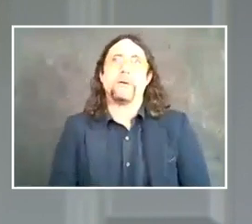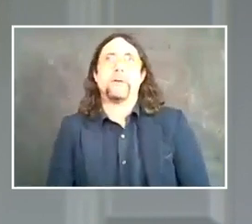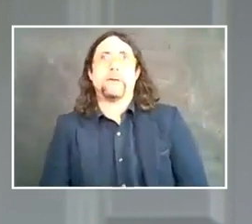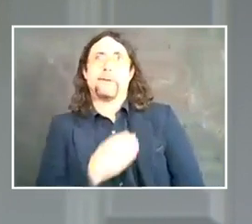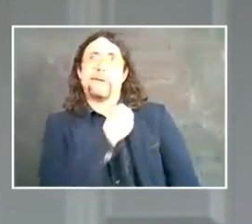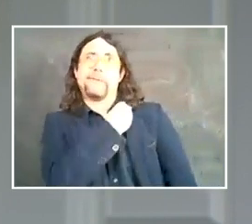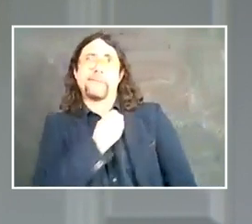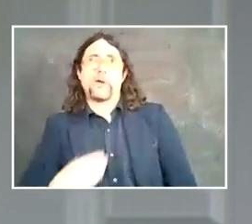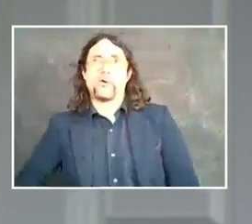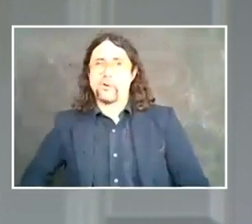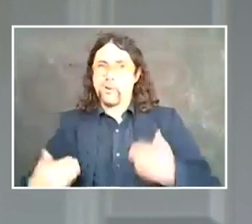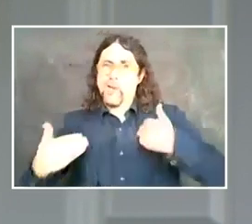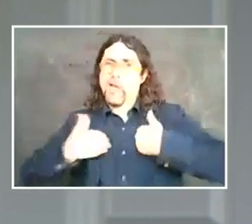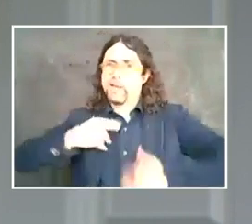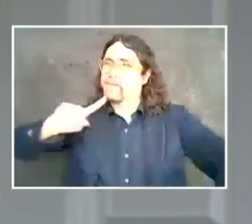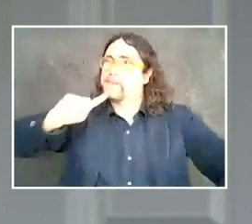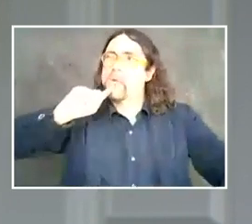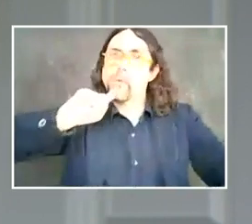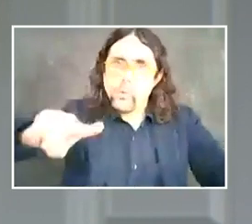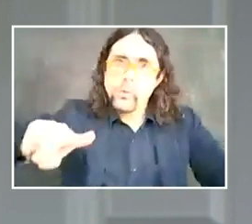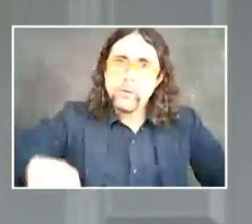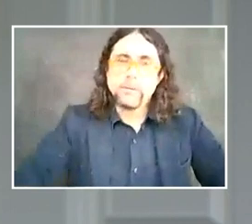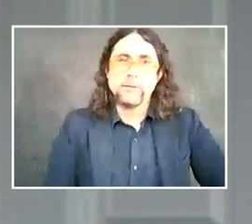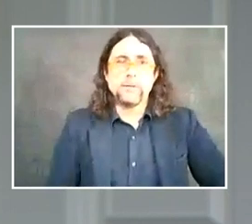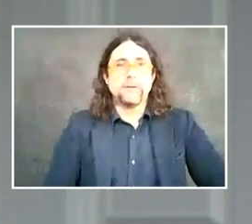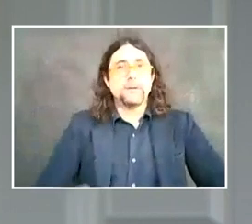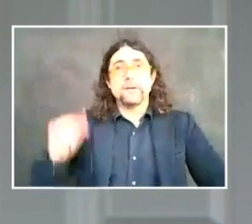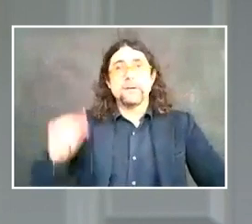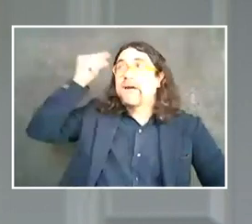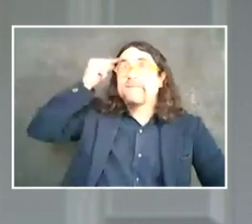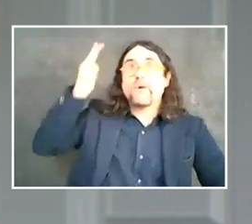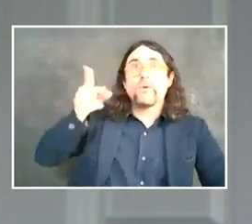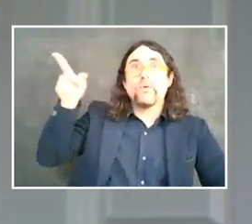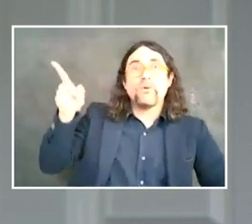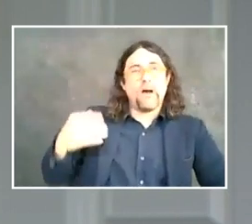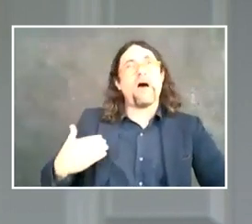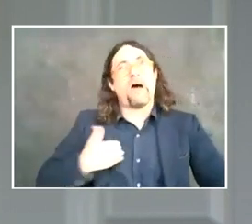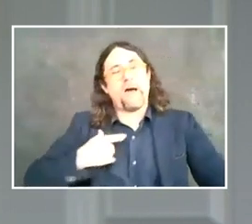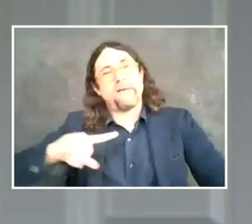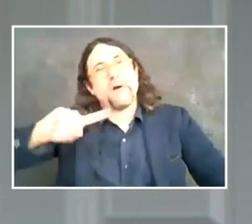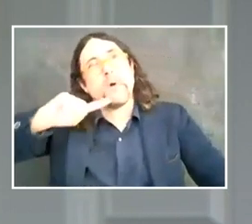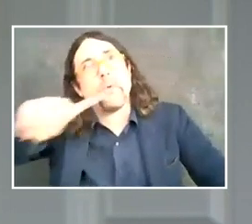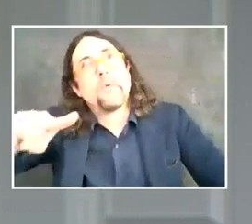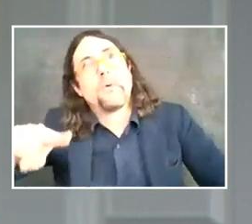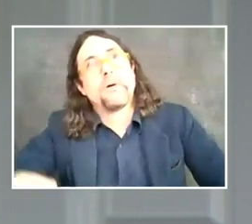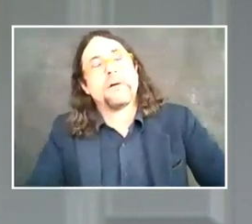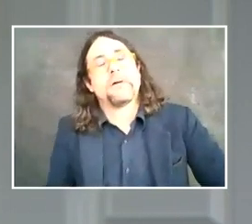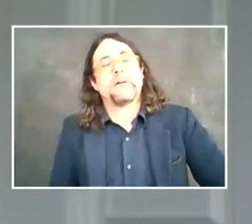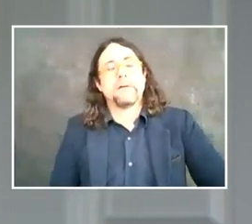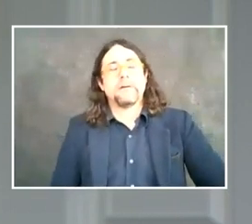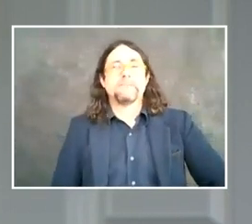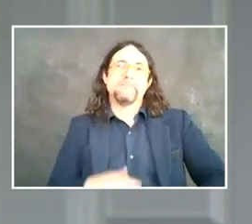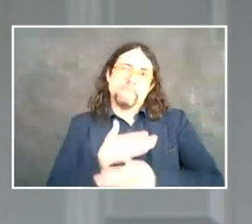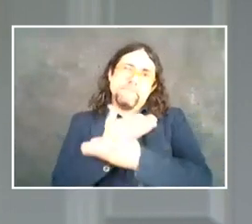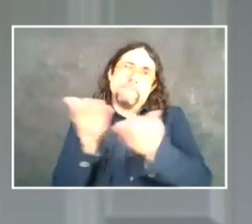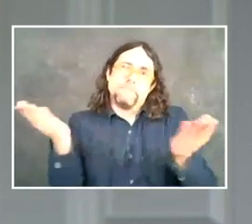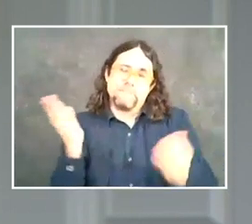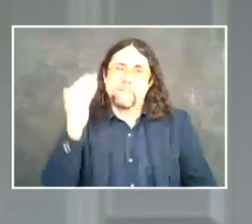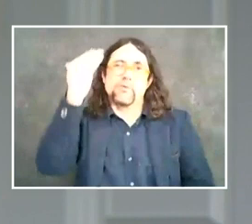FROM WATCHING THE NEWS EVERY NIGHT, EVERYONE KNOWS WHAT IS ACCEPTABLE AND WHAT IS NOT.